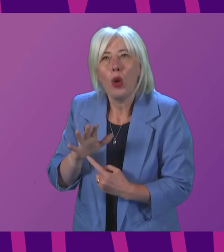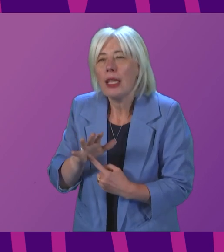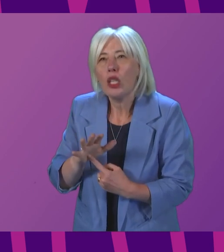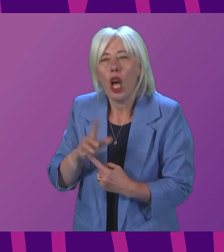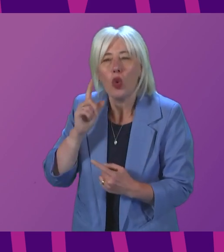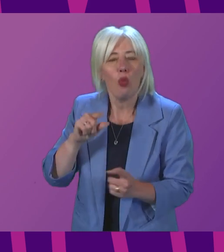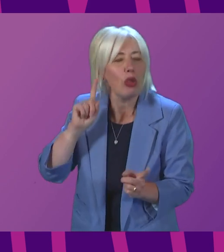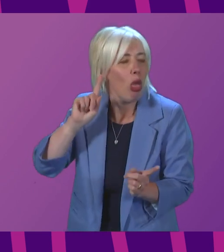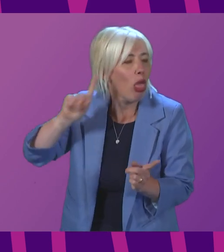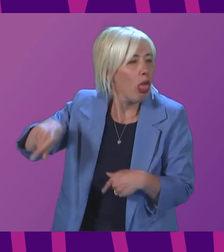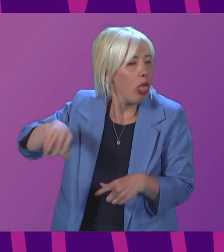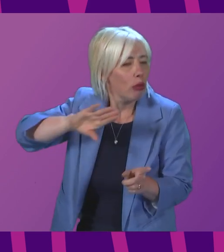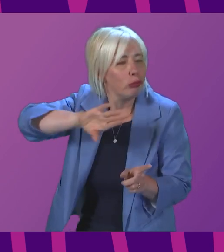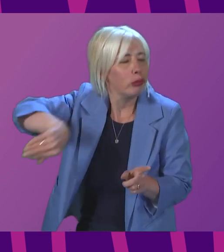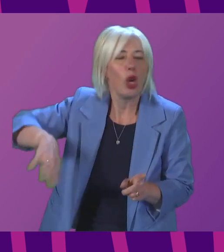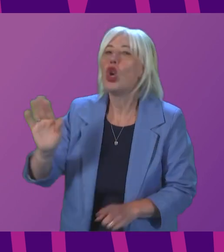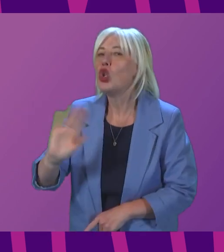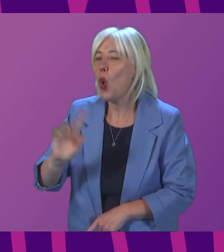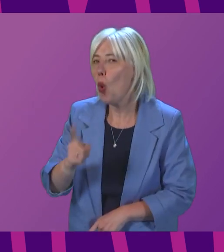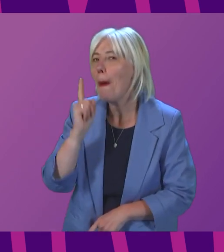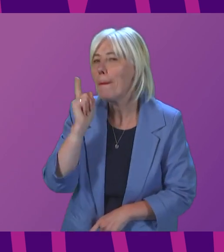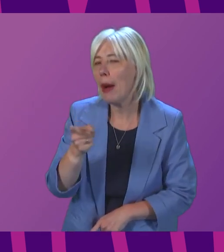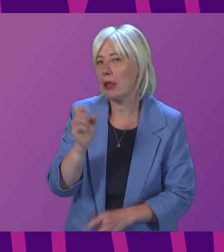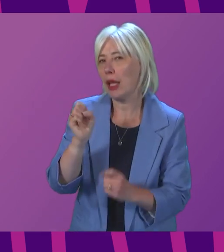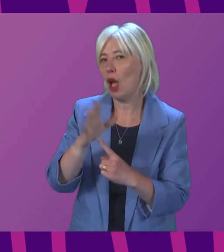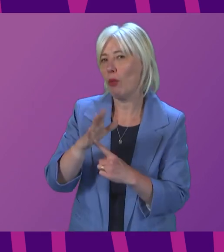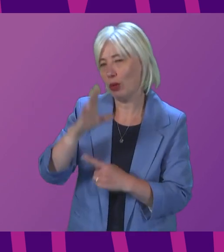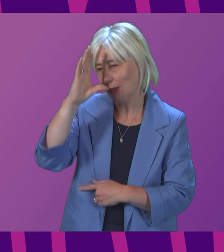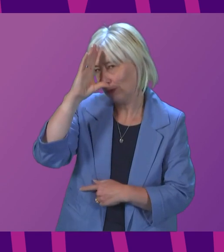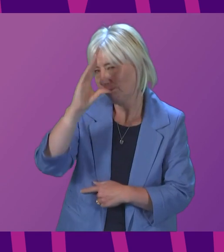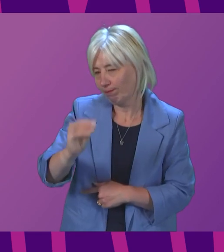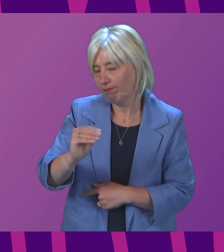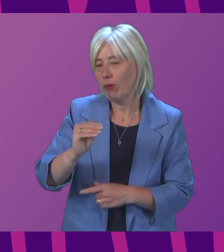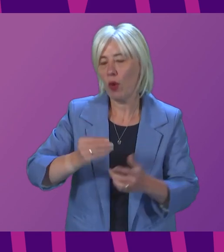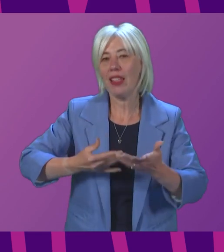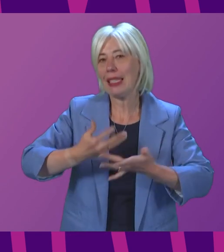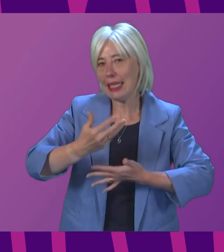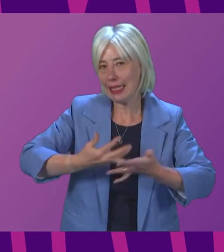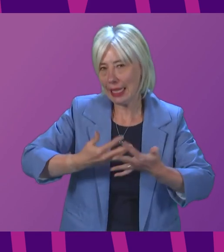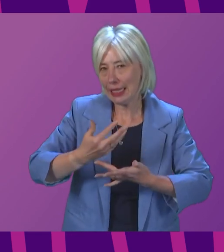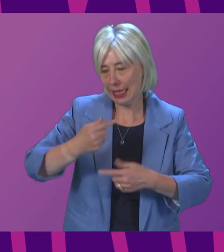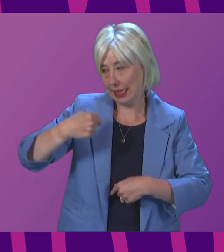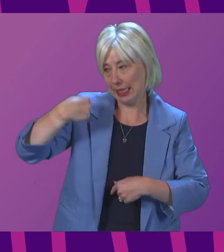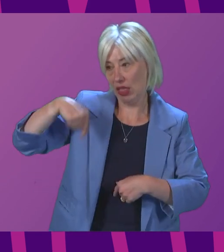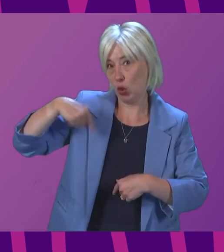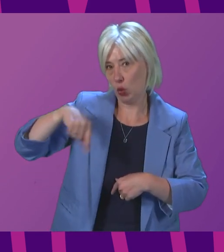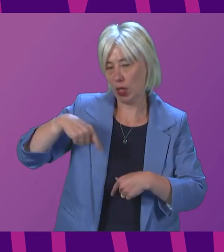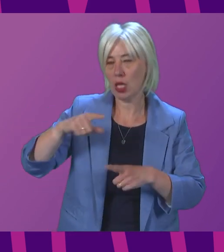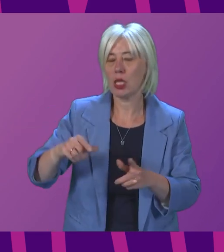week—I am not trying to take away from what the member has said—that, although the proportion